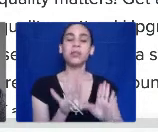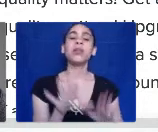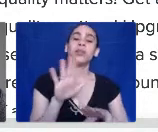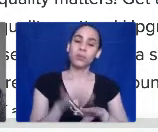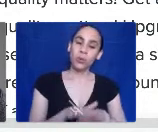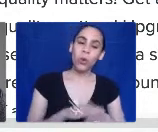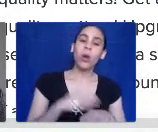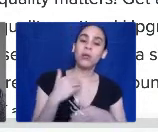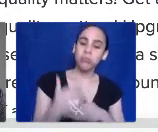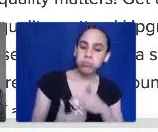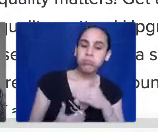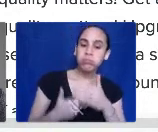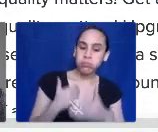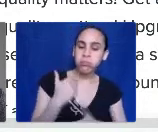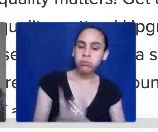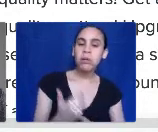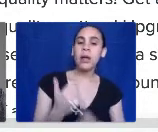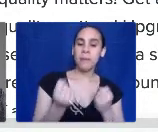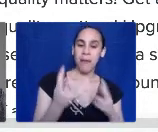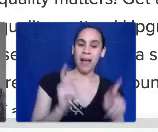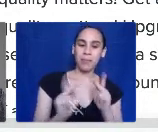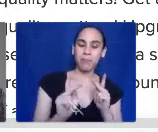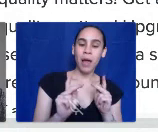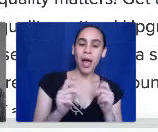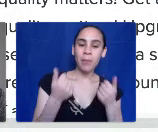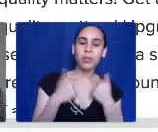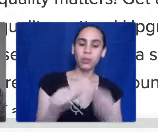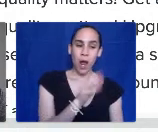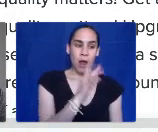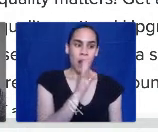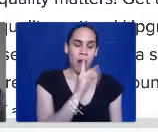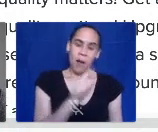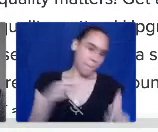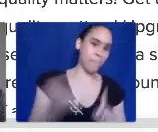people will want to get to an answer uh really quickly here's a good tip when someone asks you